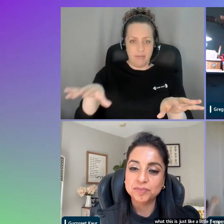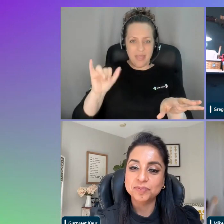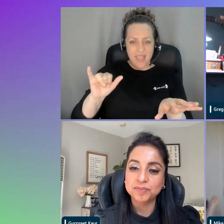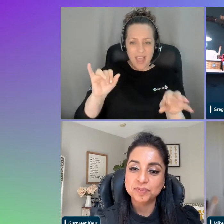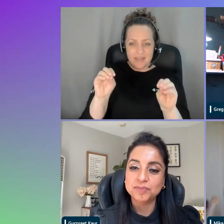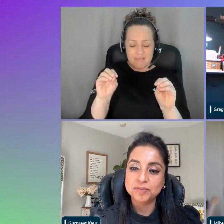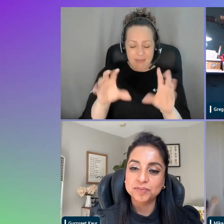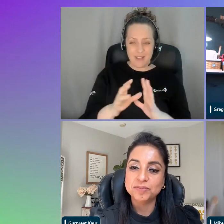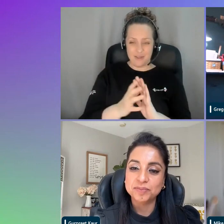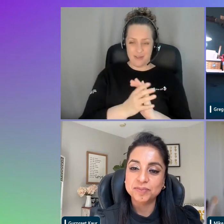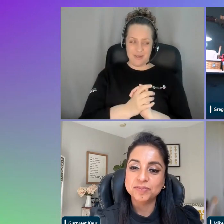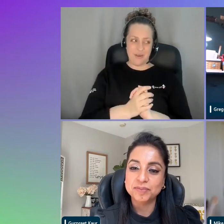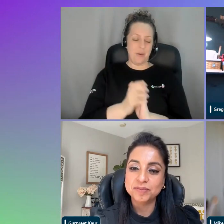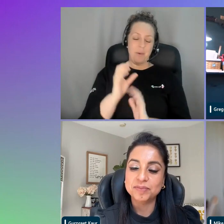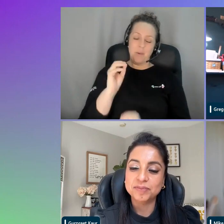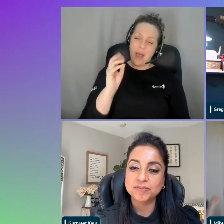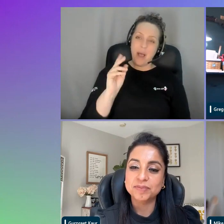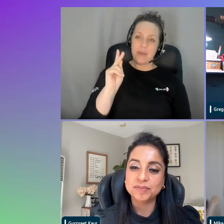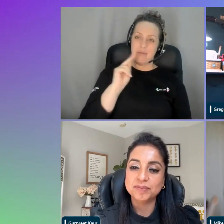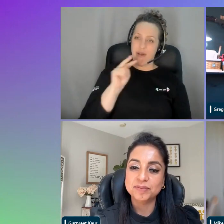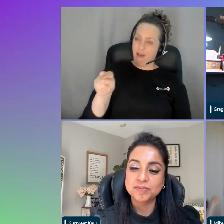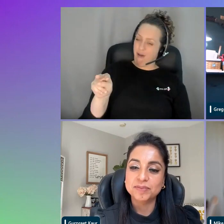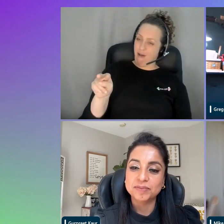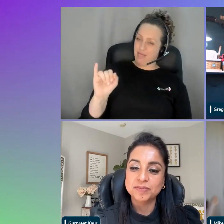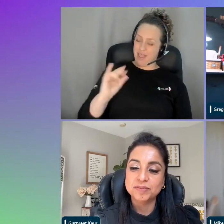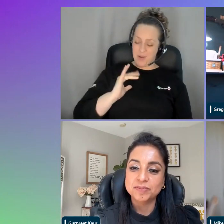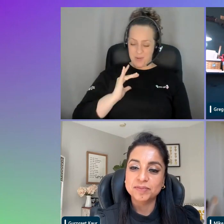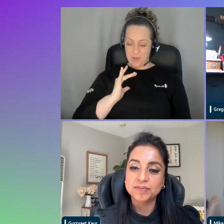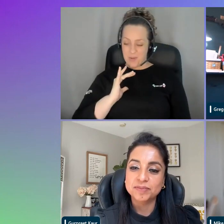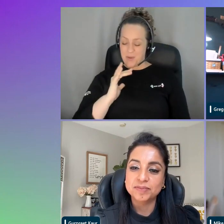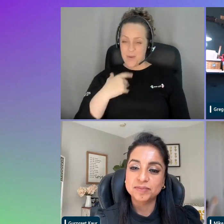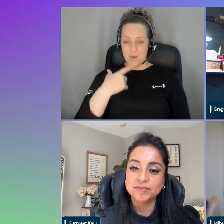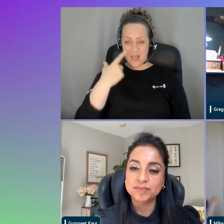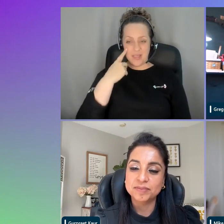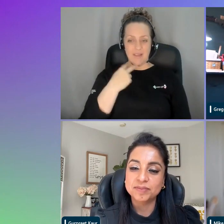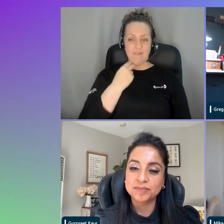Is that people actually did respond to and think, this is actually pretty cool. And of course we think of VoiceOver.